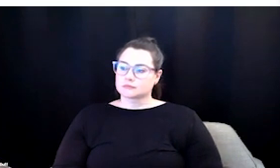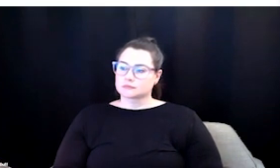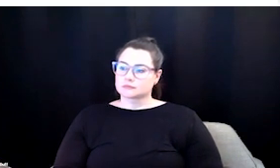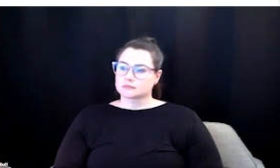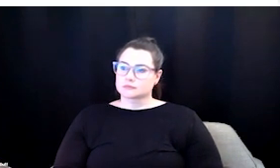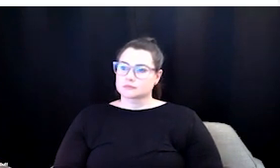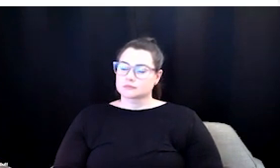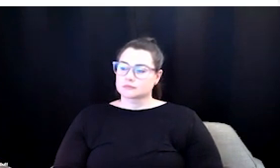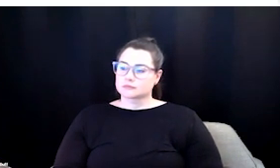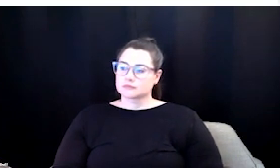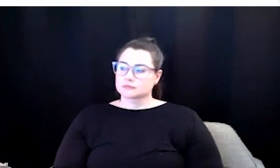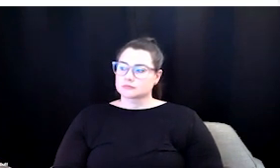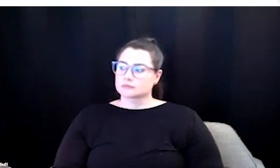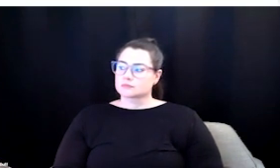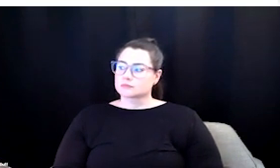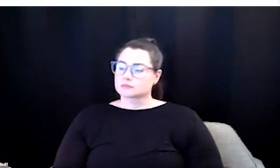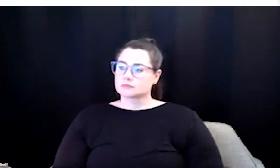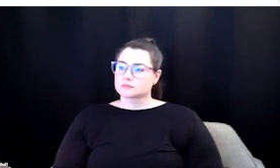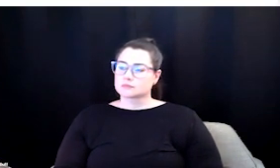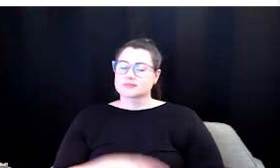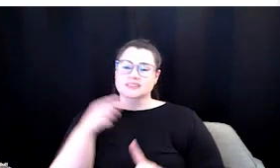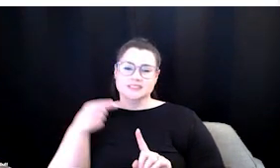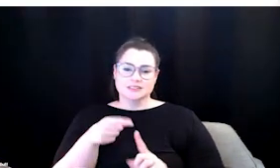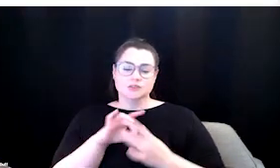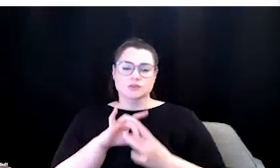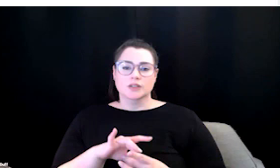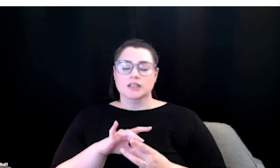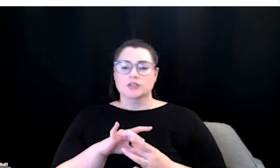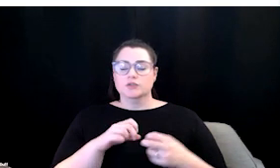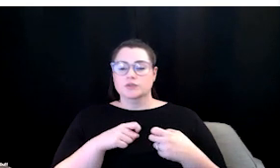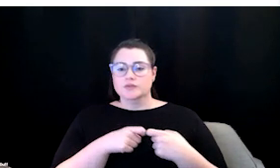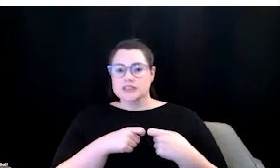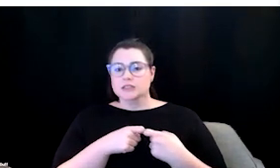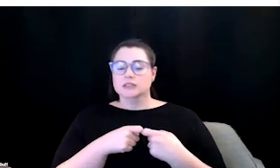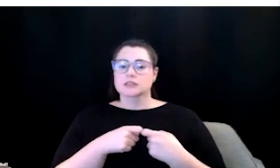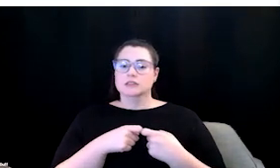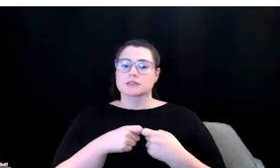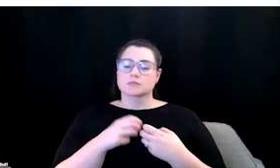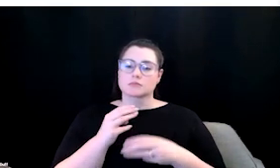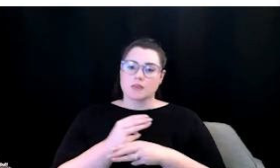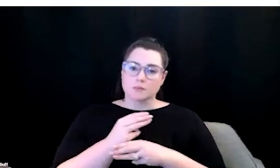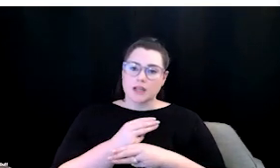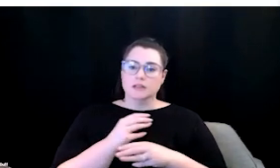This primarily impacts physics, mathematics, engineering those types of population. This is quite useful here.